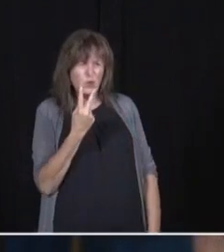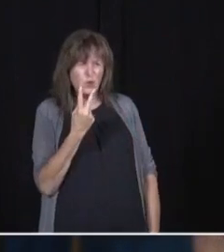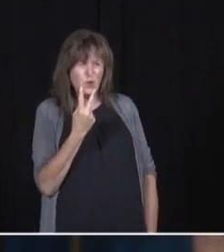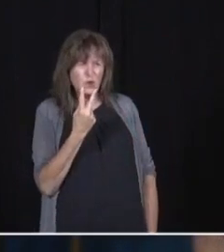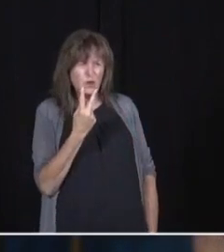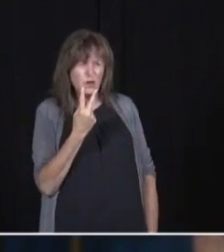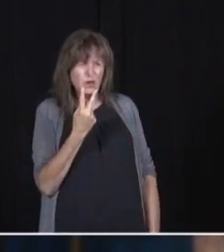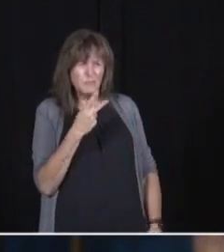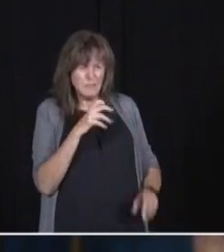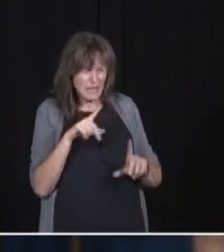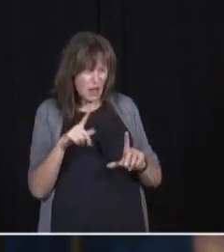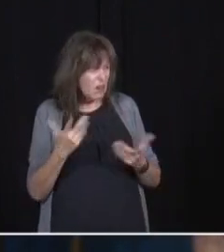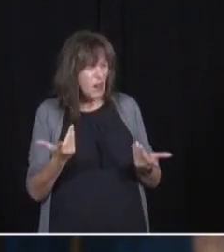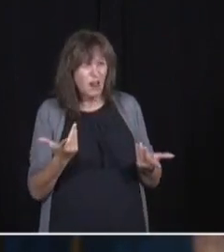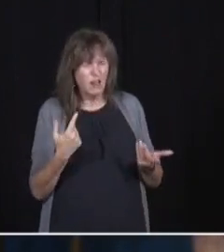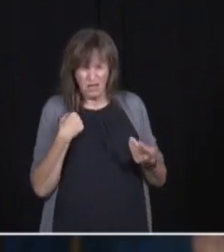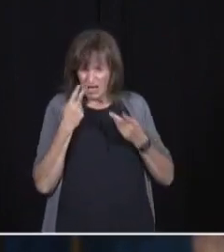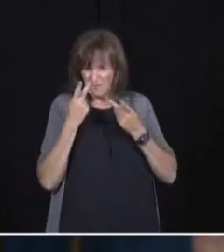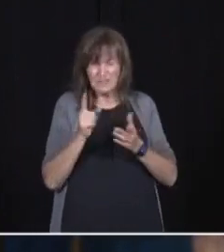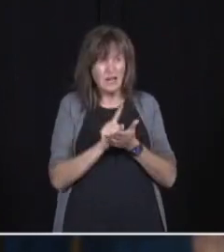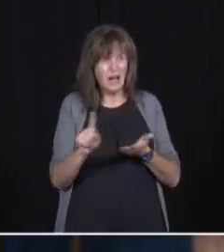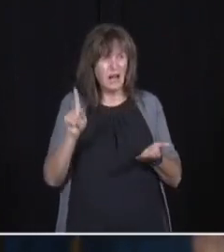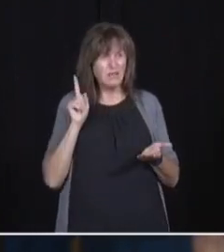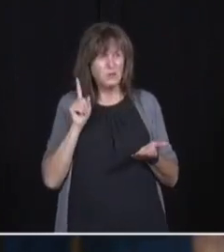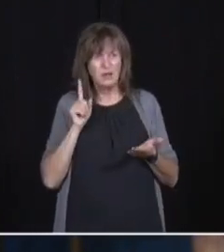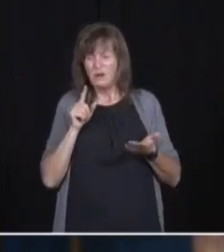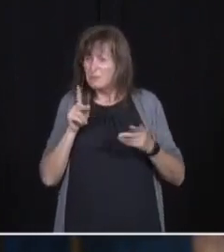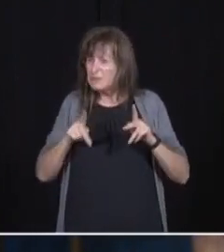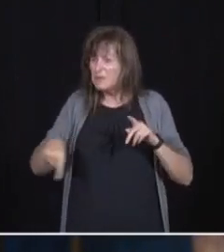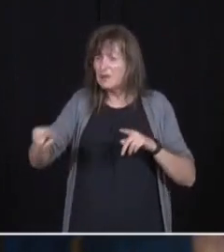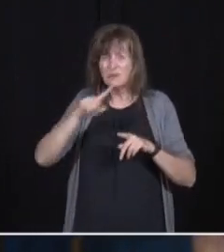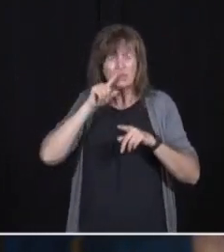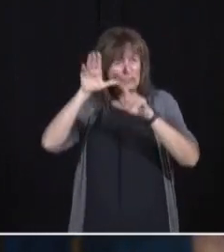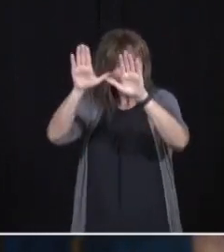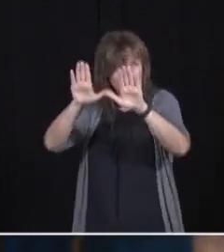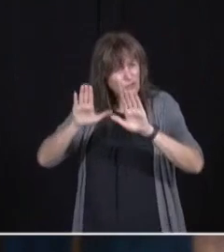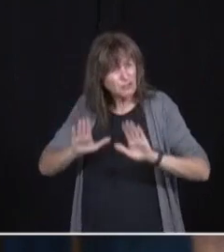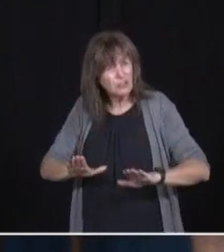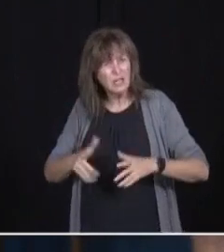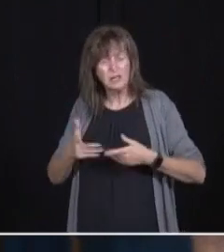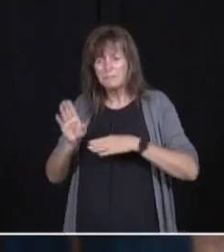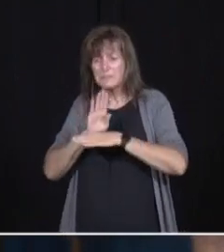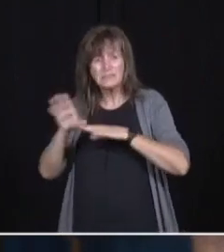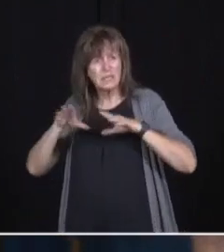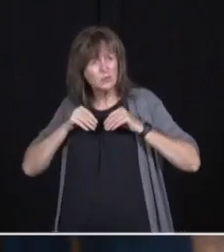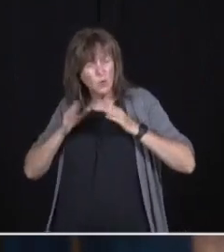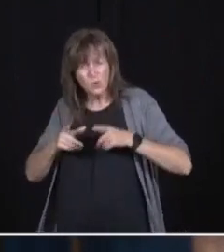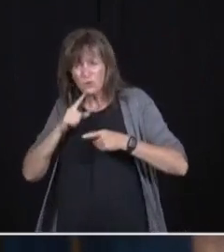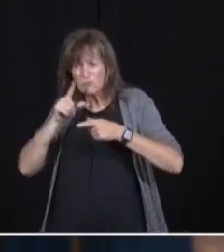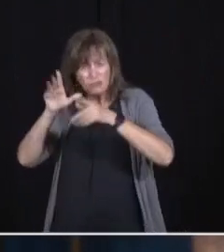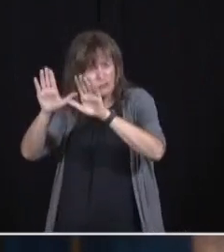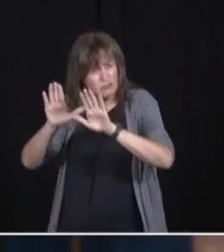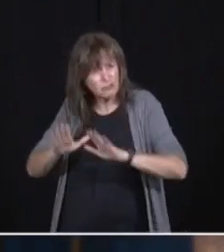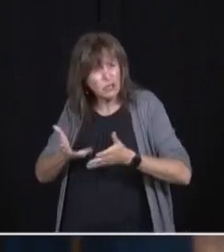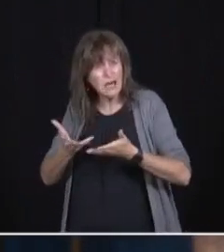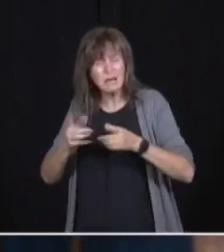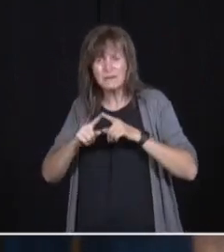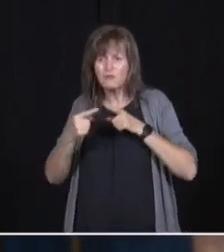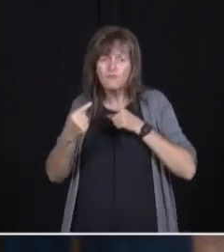How do thousand dollars and everything else. You know, you really got a question people. Peel is in stage 2 still. Everyone. I visited Peel last week.